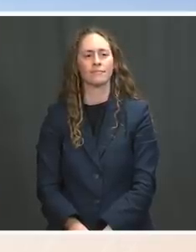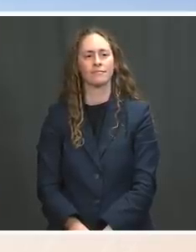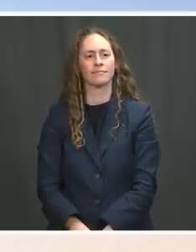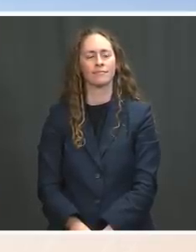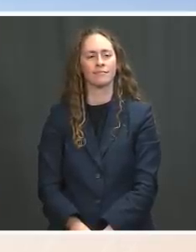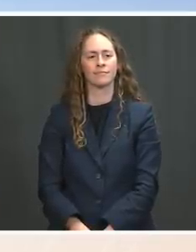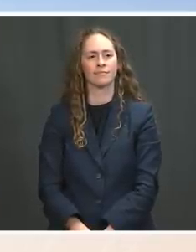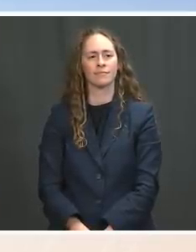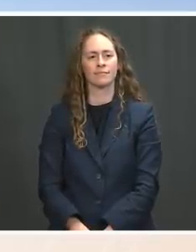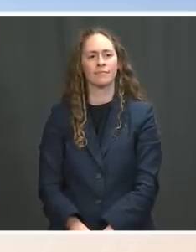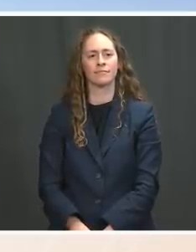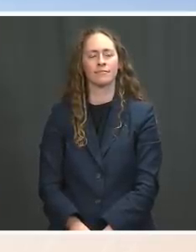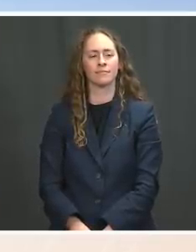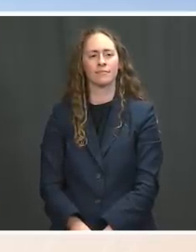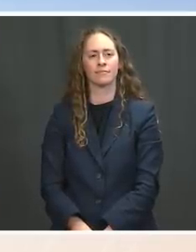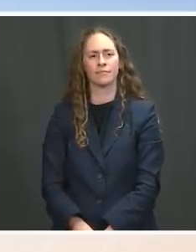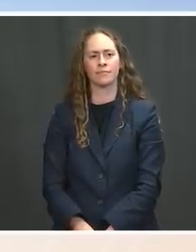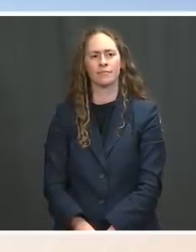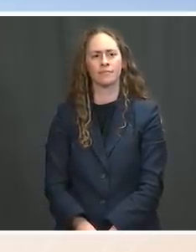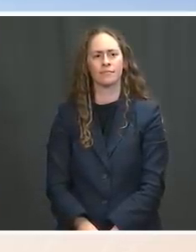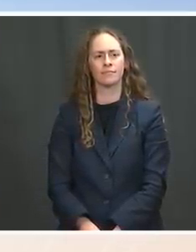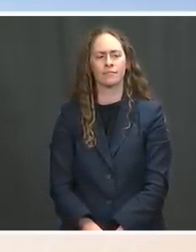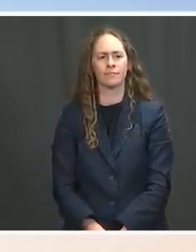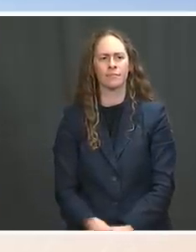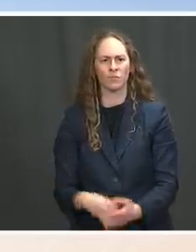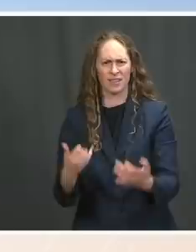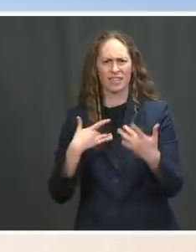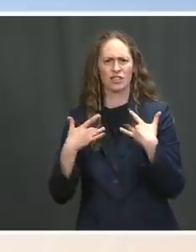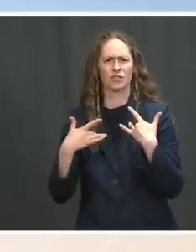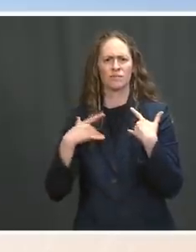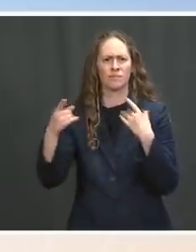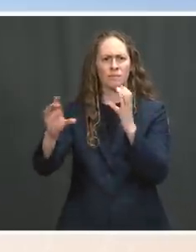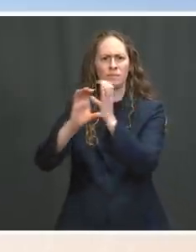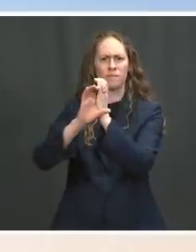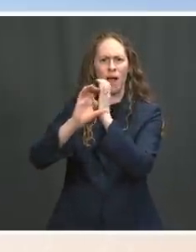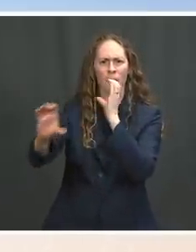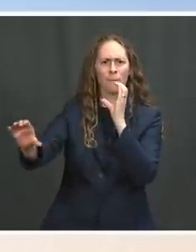Is this a way to treat an ally like Canada? Ms. Psaki: I think we've talked about, in here,